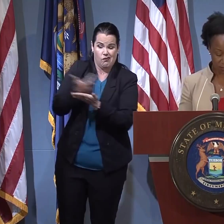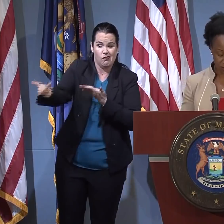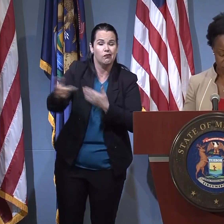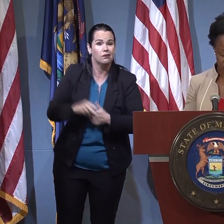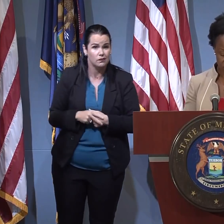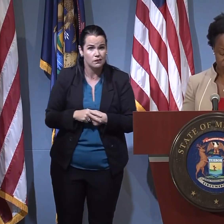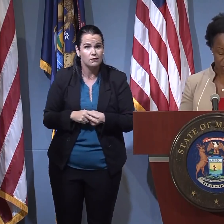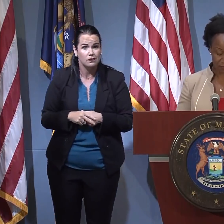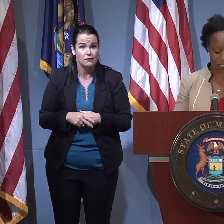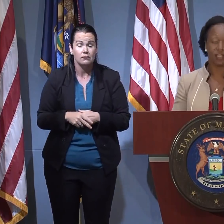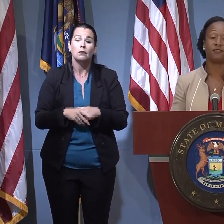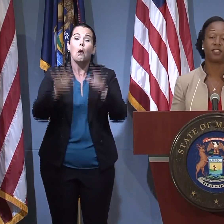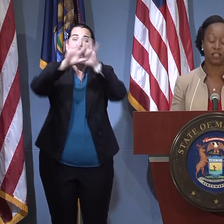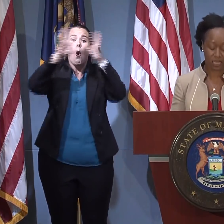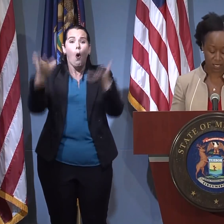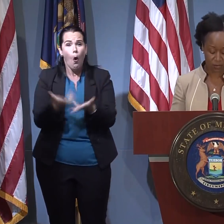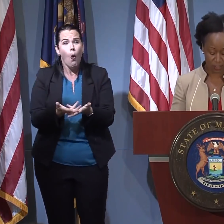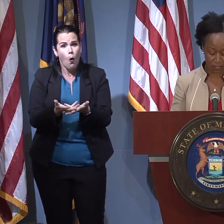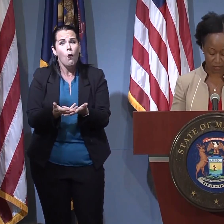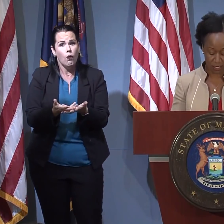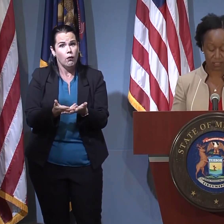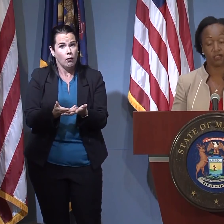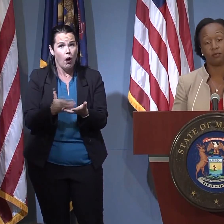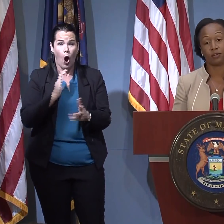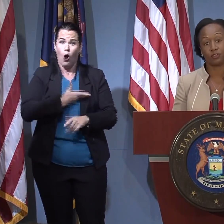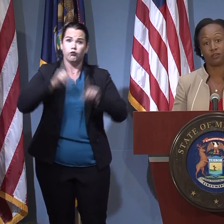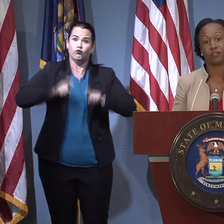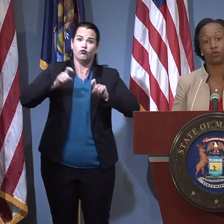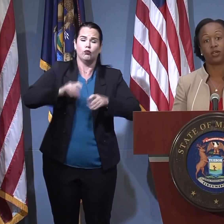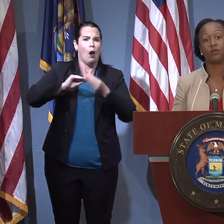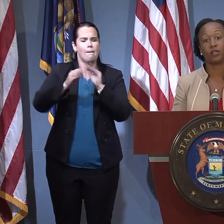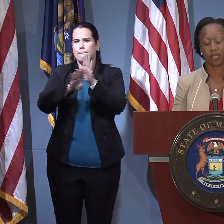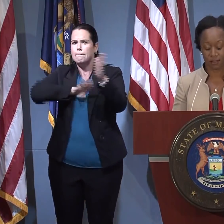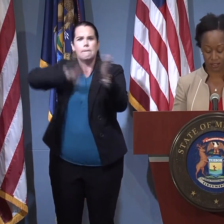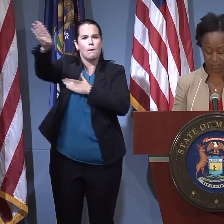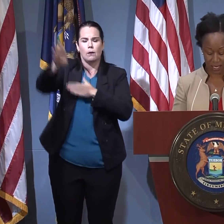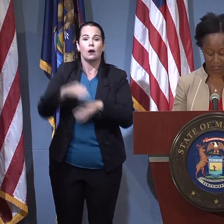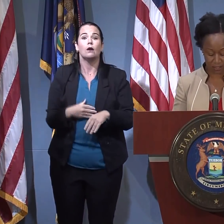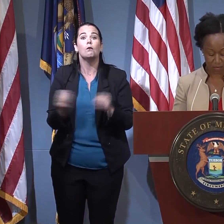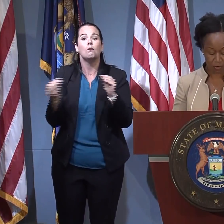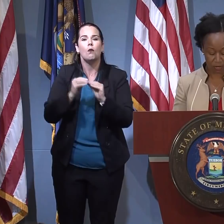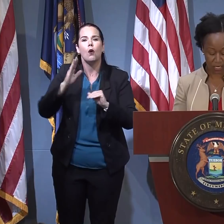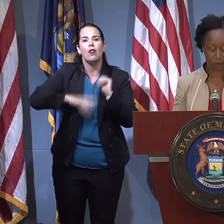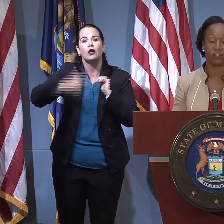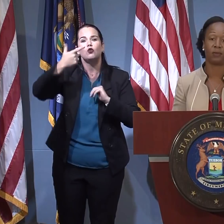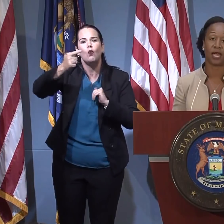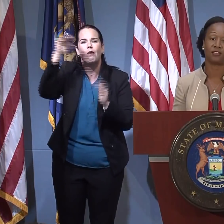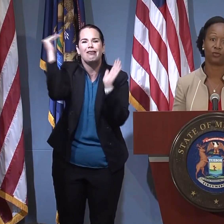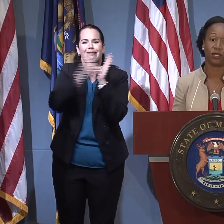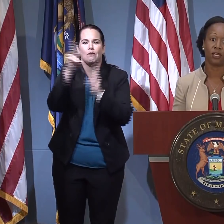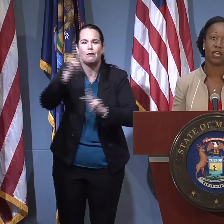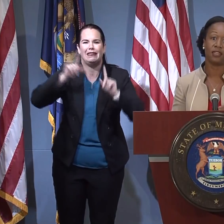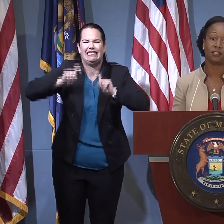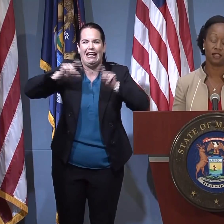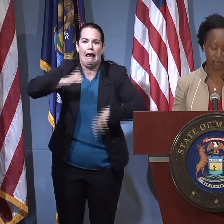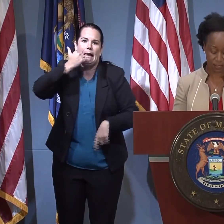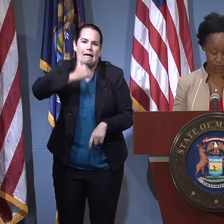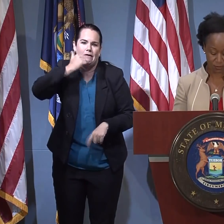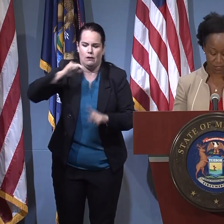WITH CASES STEADILY RISING OVER THE PAST WEEK TOES. OVERALL, THIS IS GOOD NEW, WE HAVE SIGNIFICANTLY CRANESSED OUR